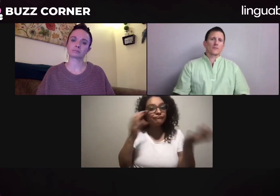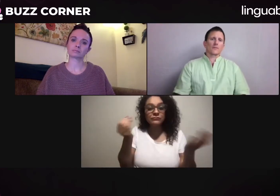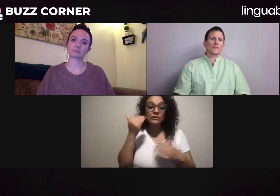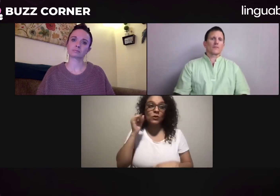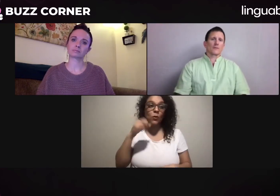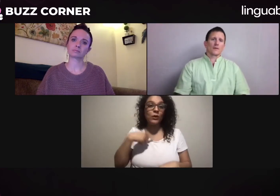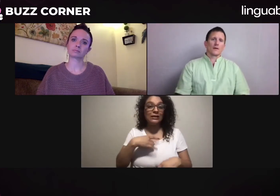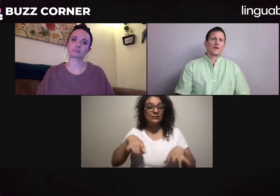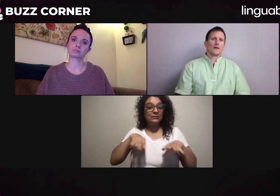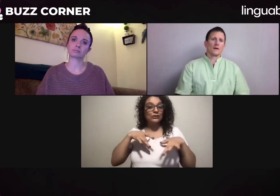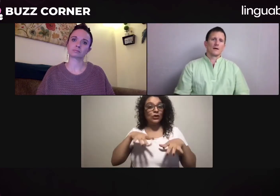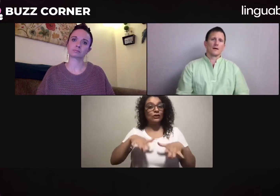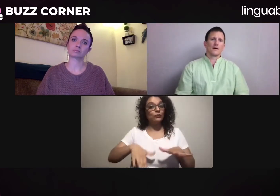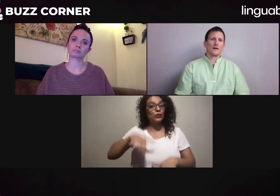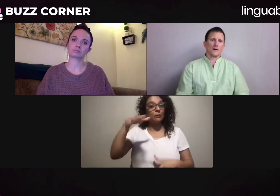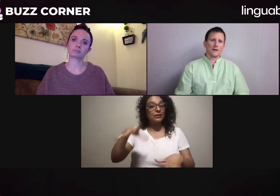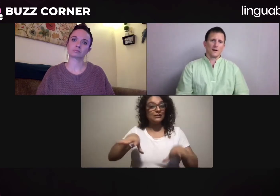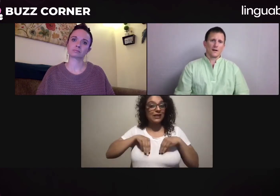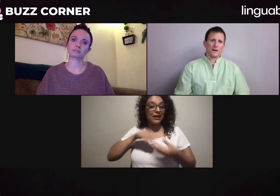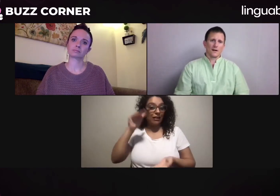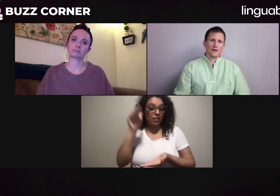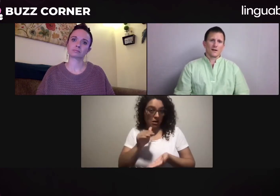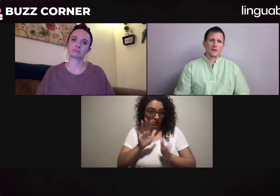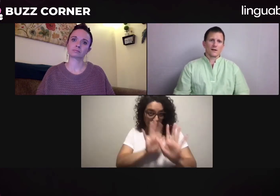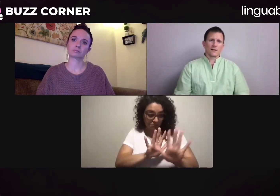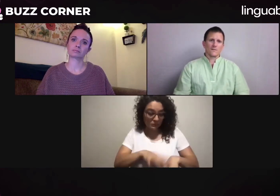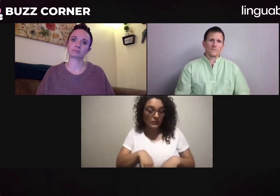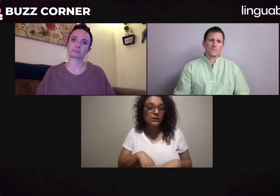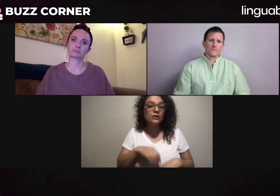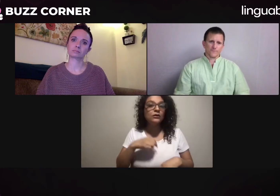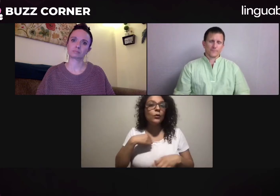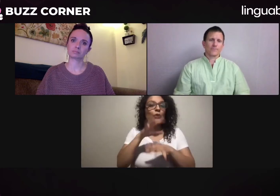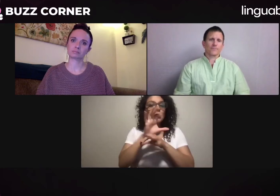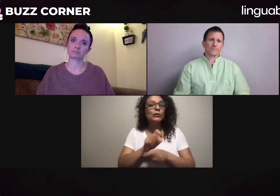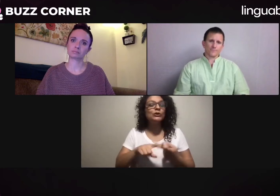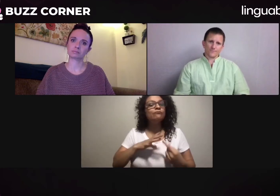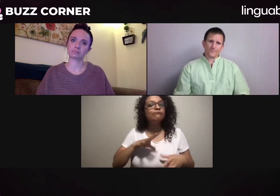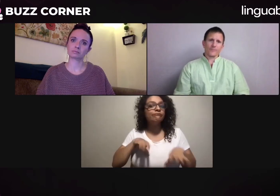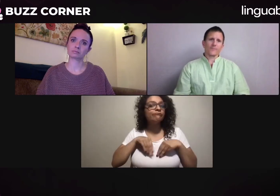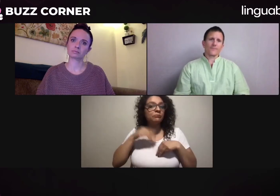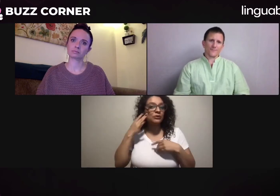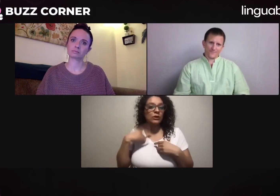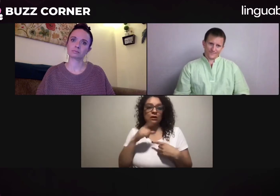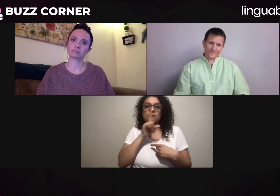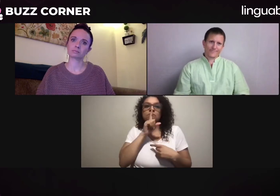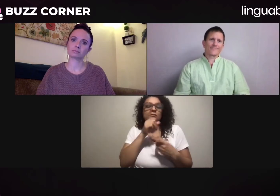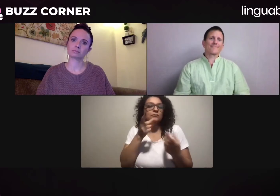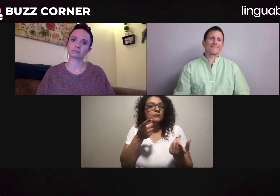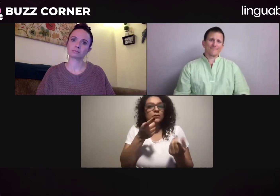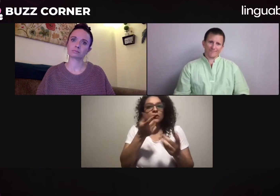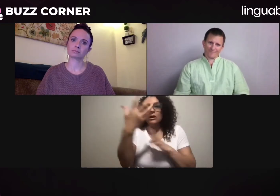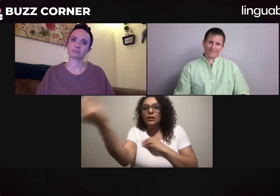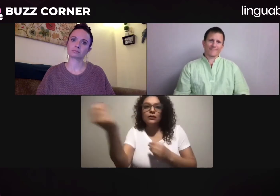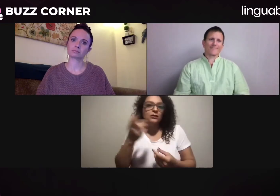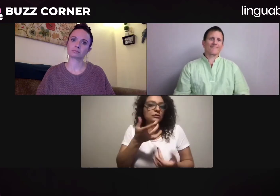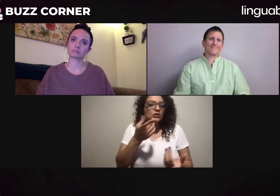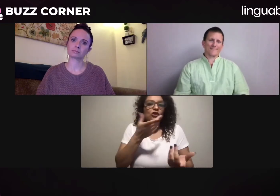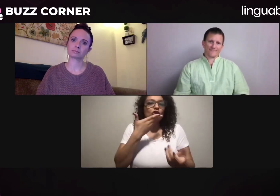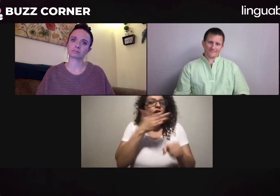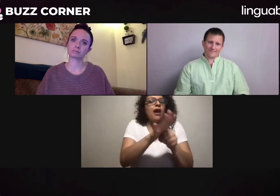or at a residential school or having limited access to direct communication, I think we've become accustomed to accepting less, right?